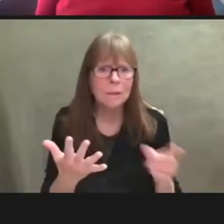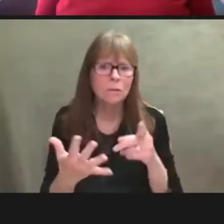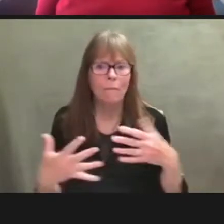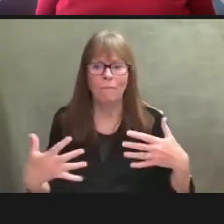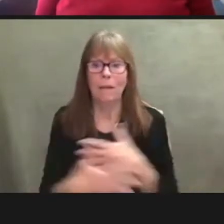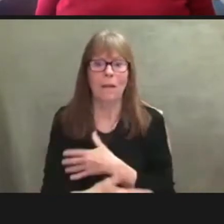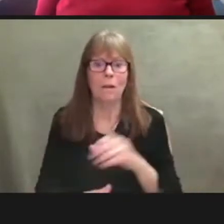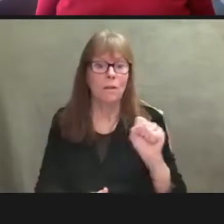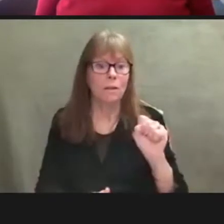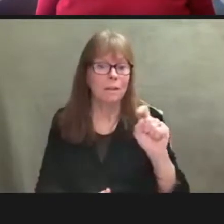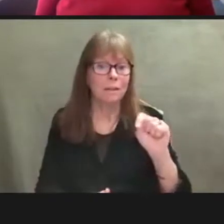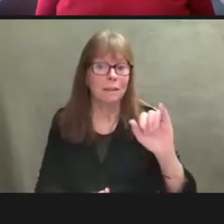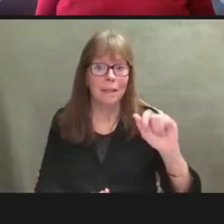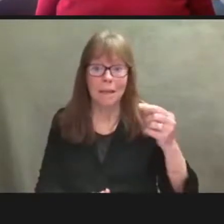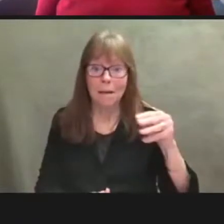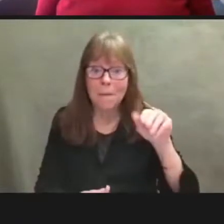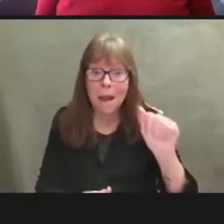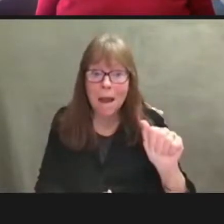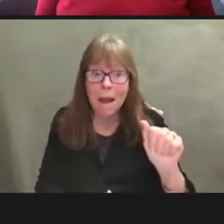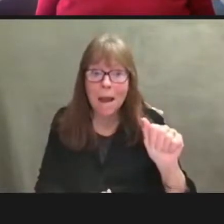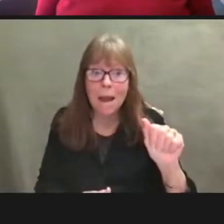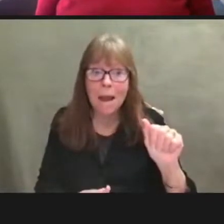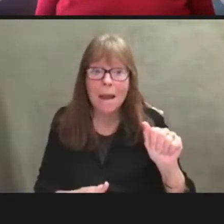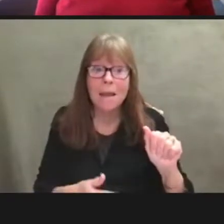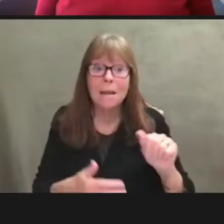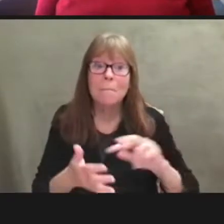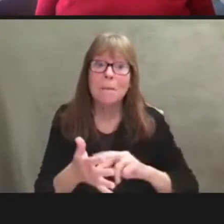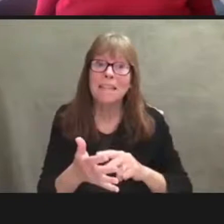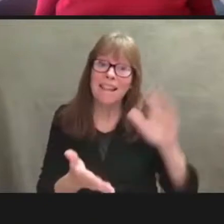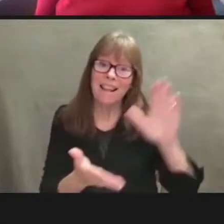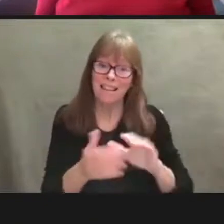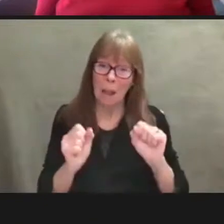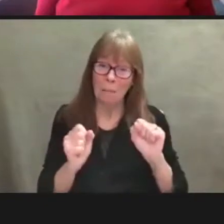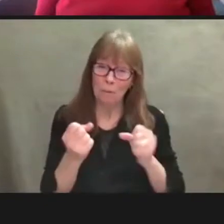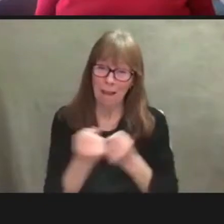Might be less able that they then advocate for themselves in a medical setting.